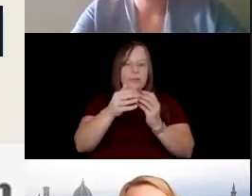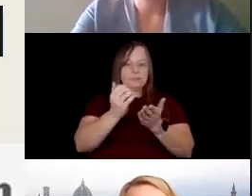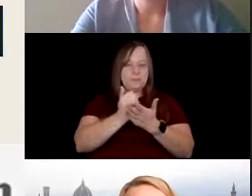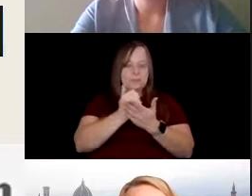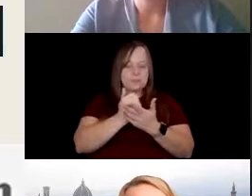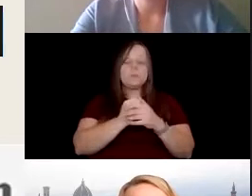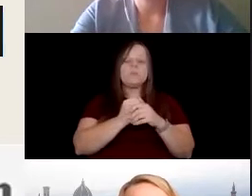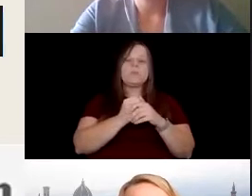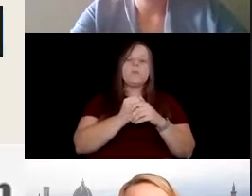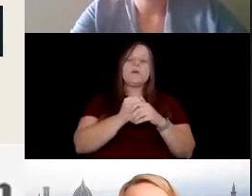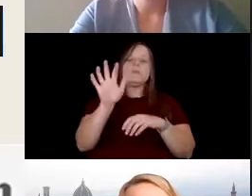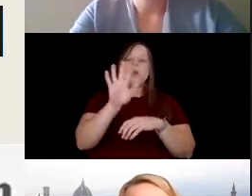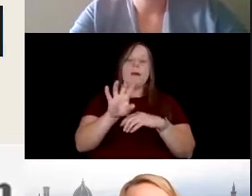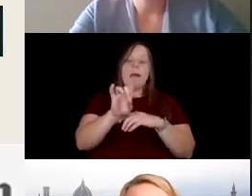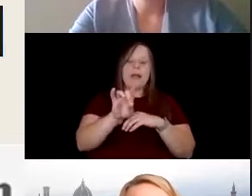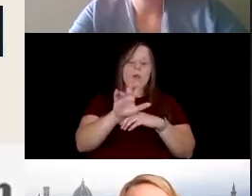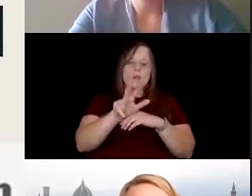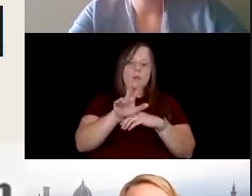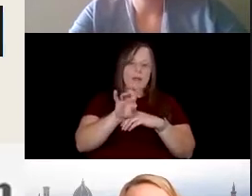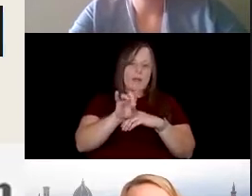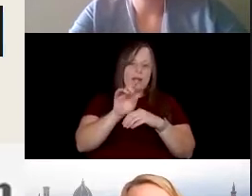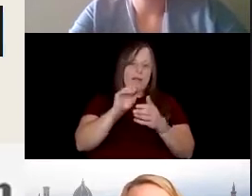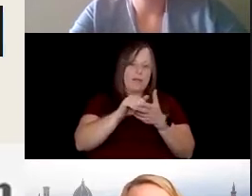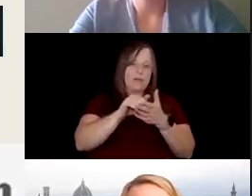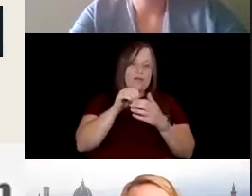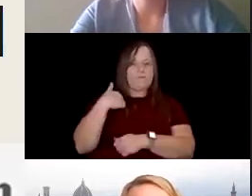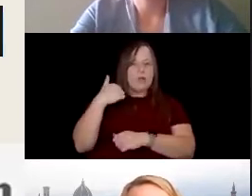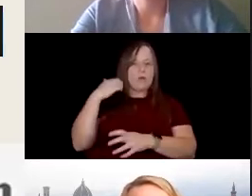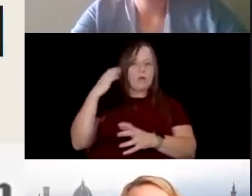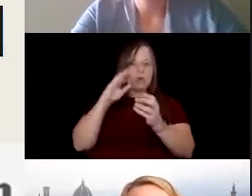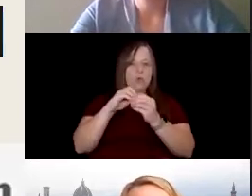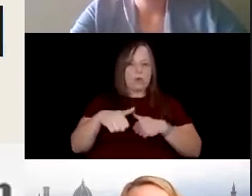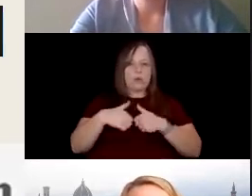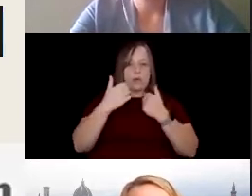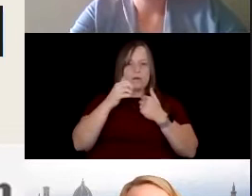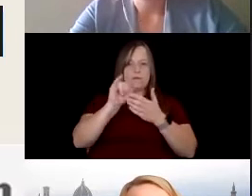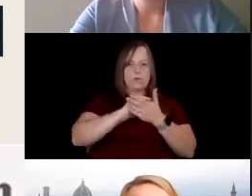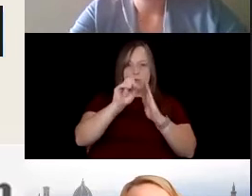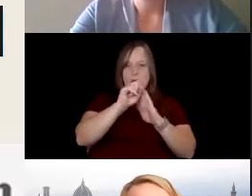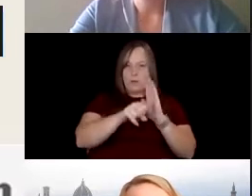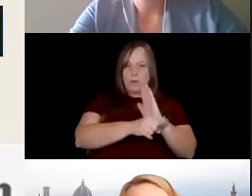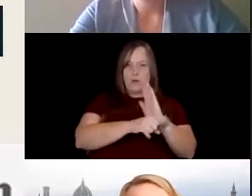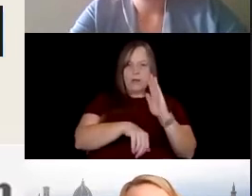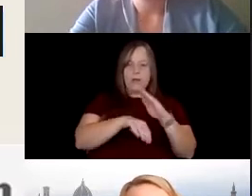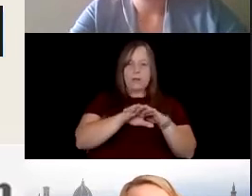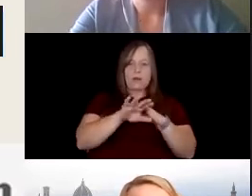there are around 838,000 veterans total living in New York State. And up to 19% of veterans